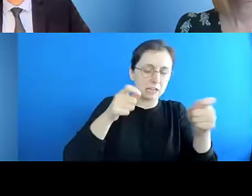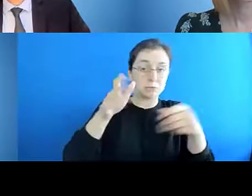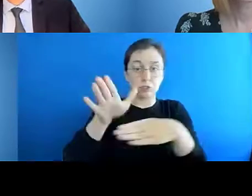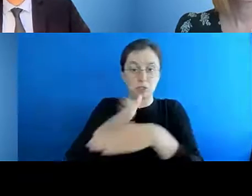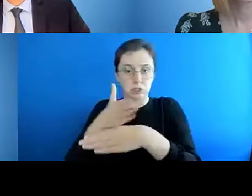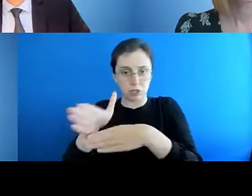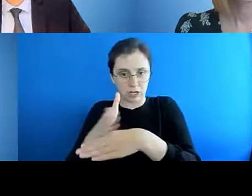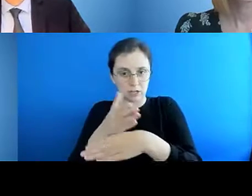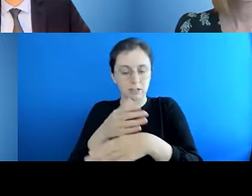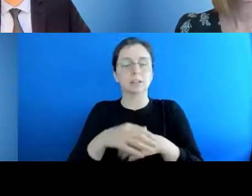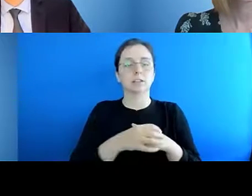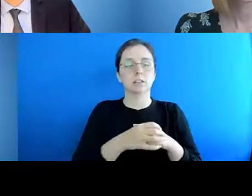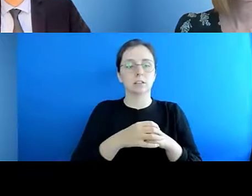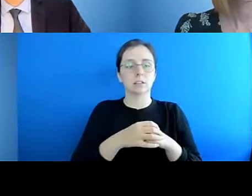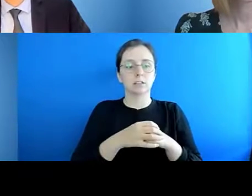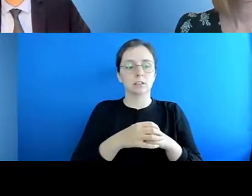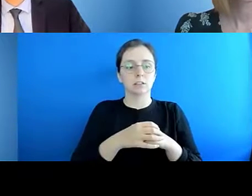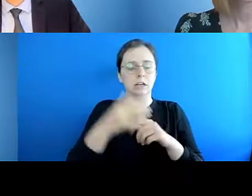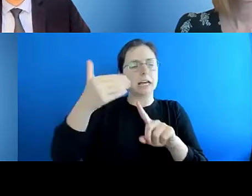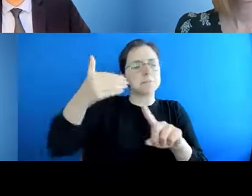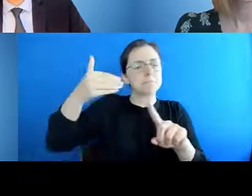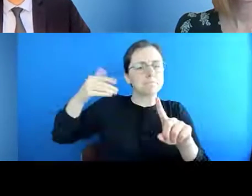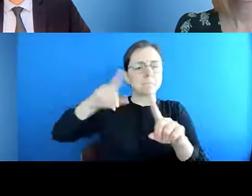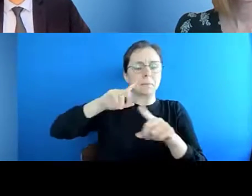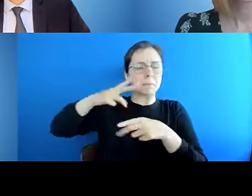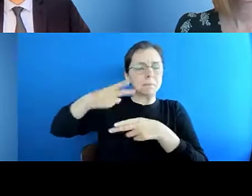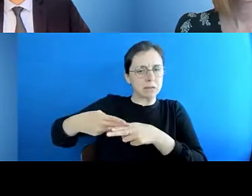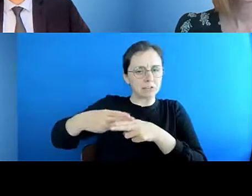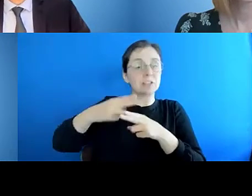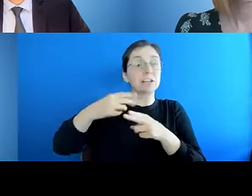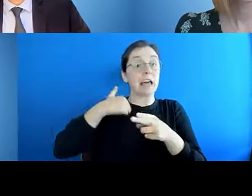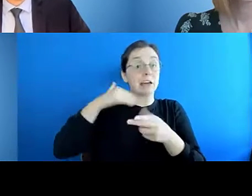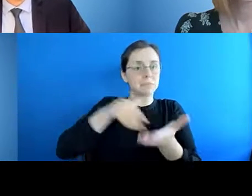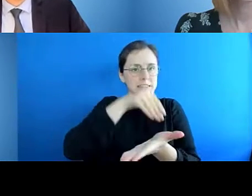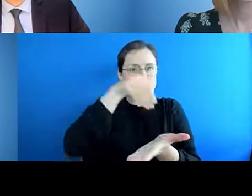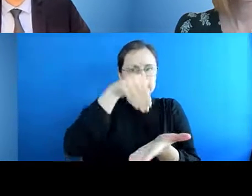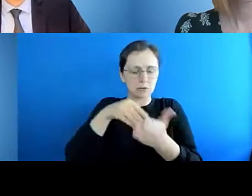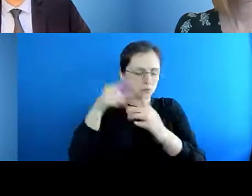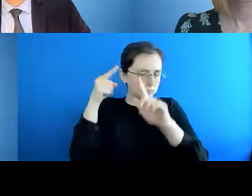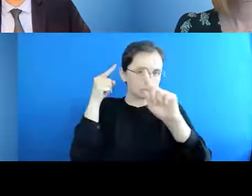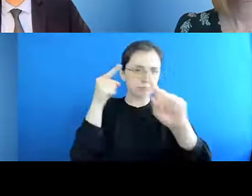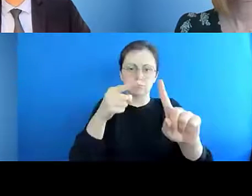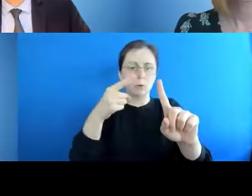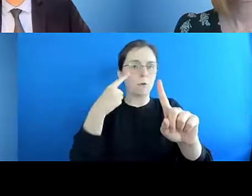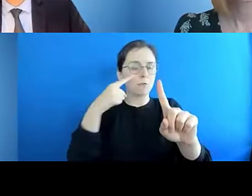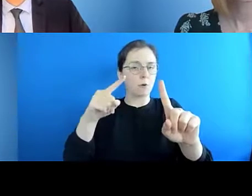and as was mentioned during the webinar, a central tenant of these proposed considerations